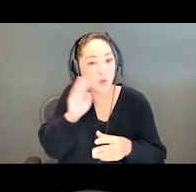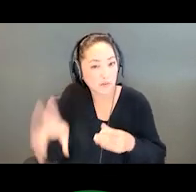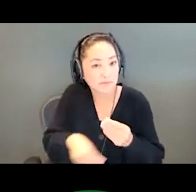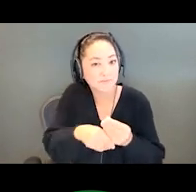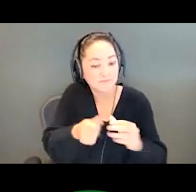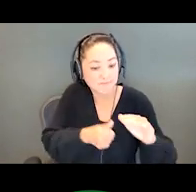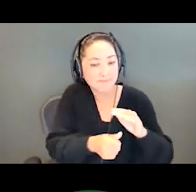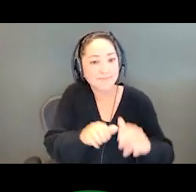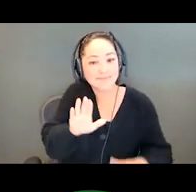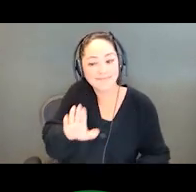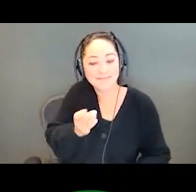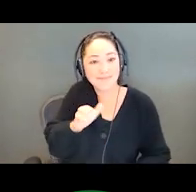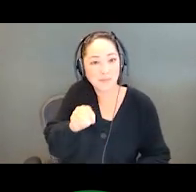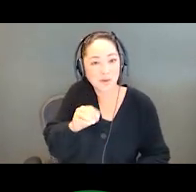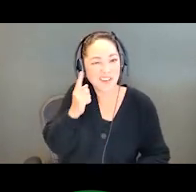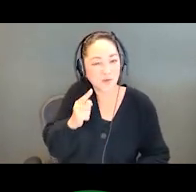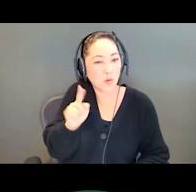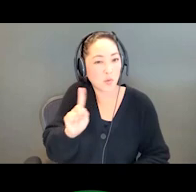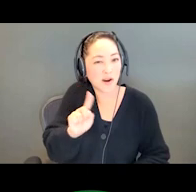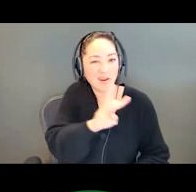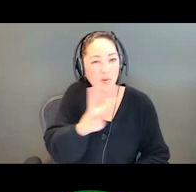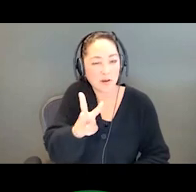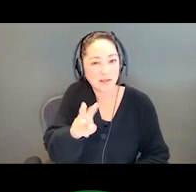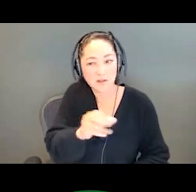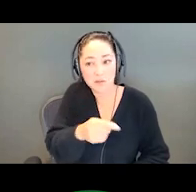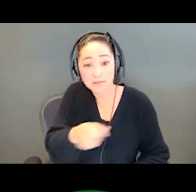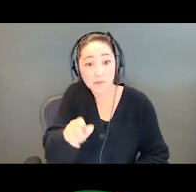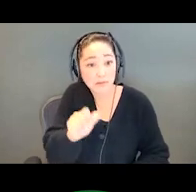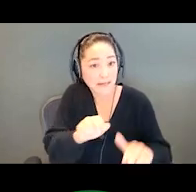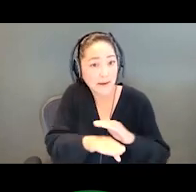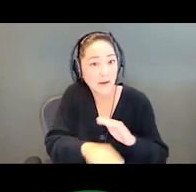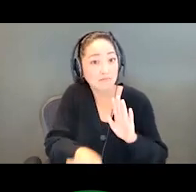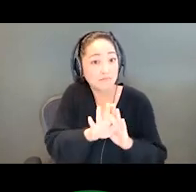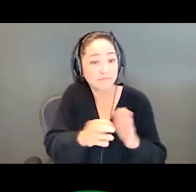on the conference website for easier access.